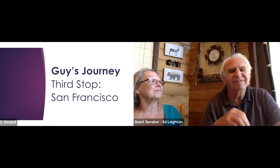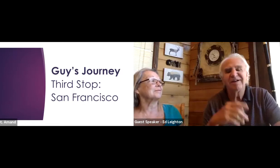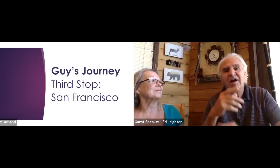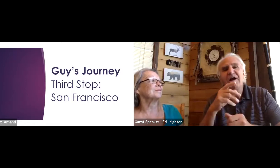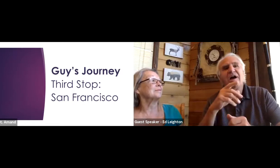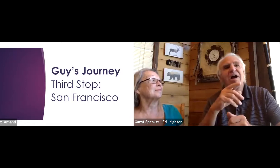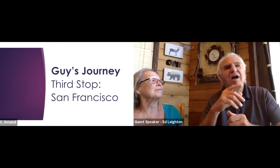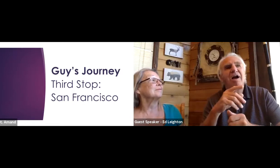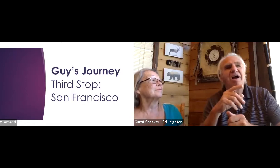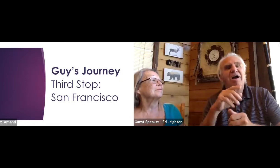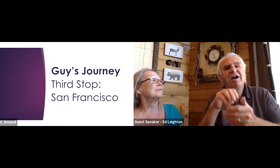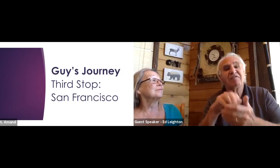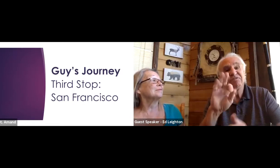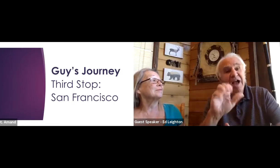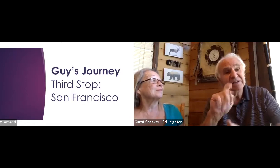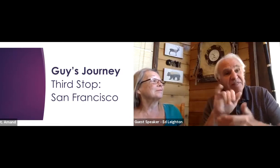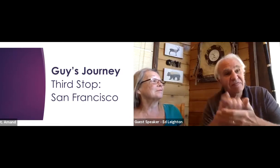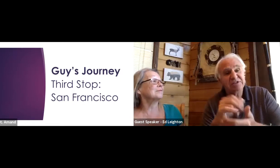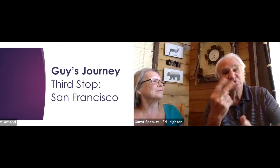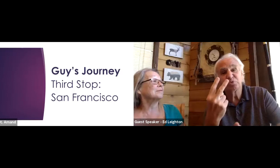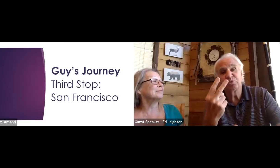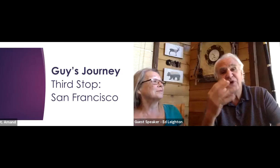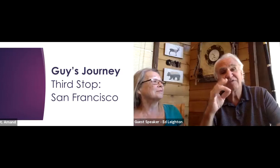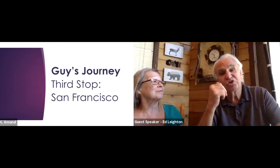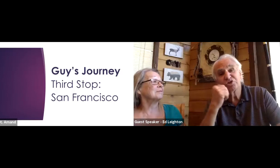and the children just loved him.